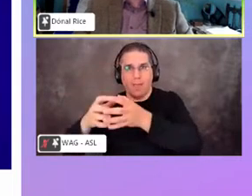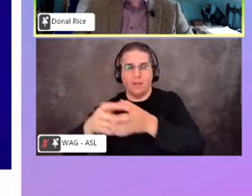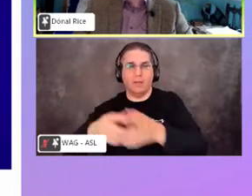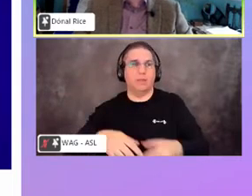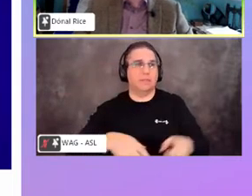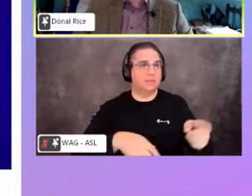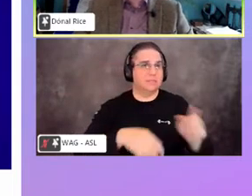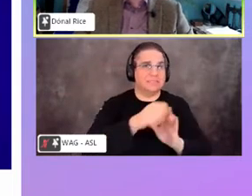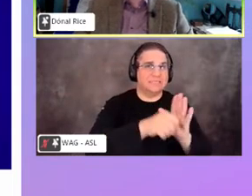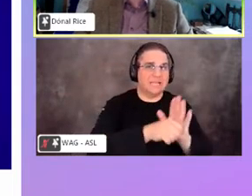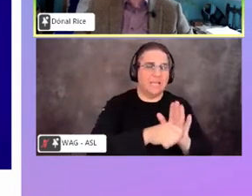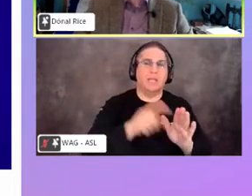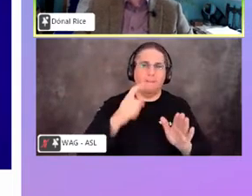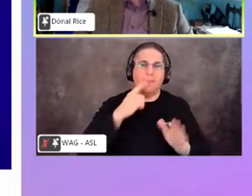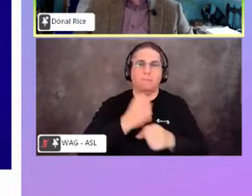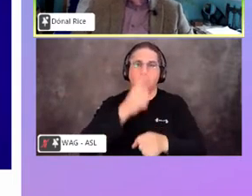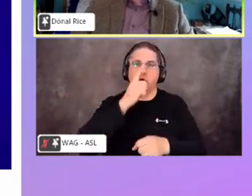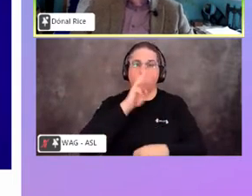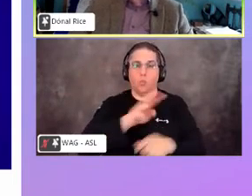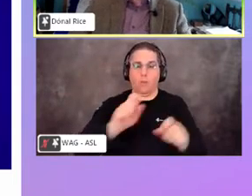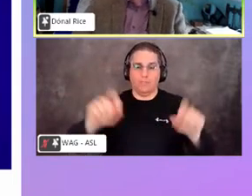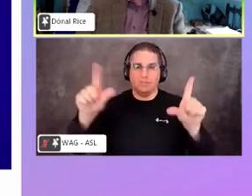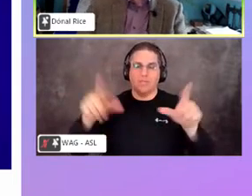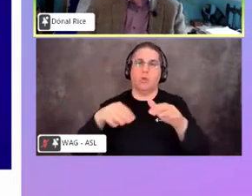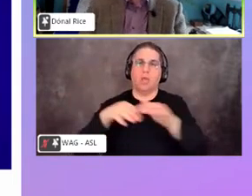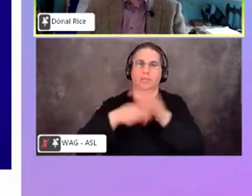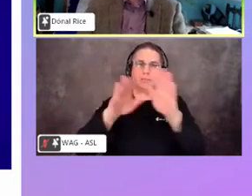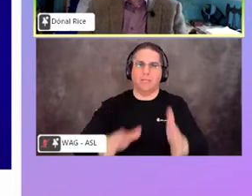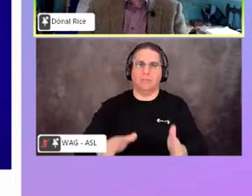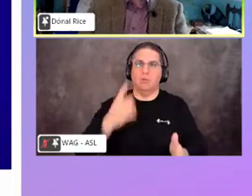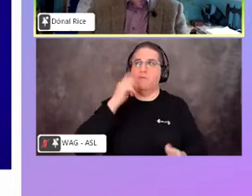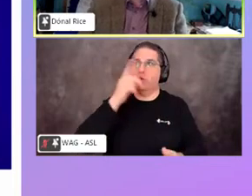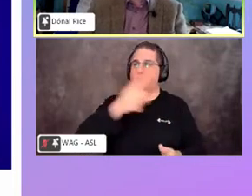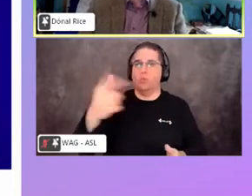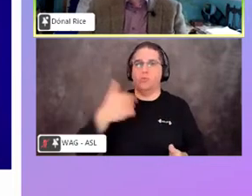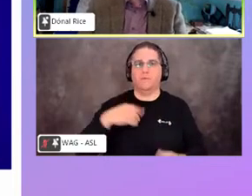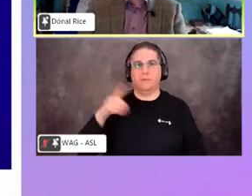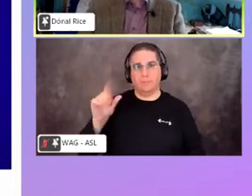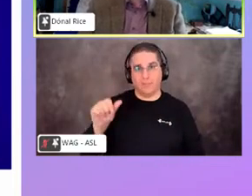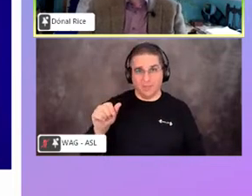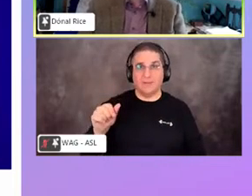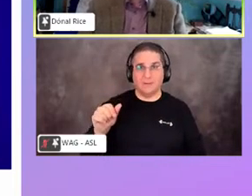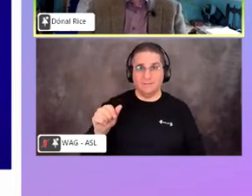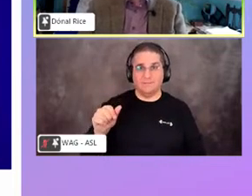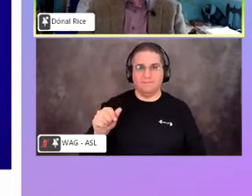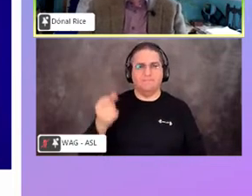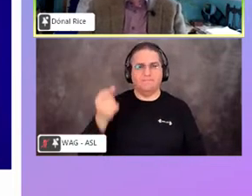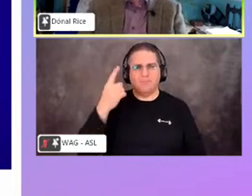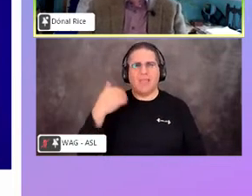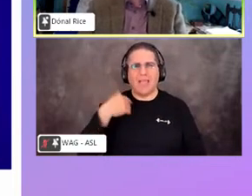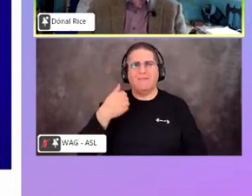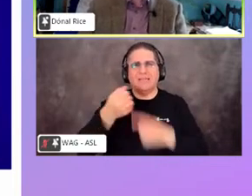off, let's talk about the directive. It's a directive of the European Union and requires that public bodies in member states ensure that